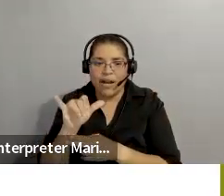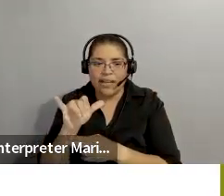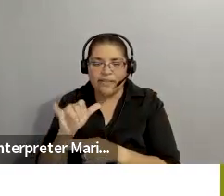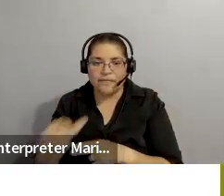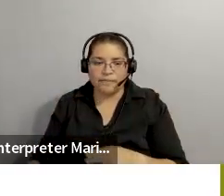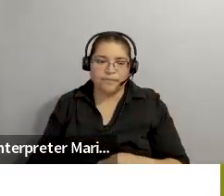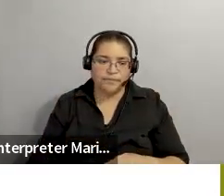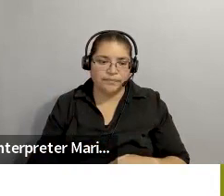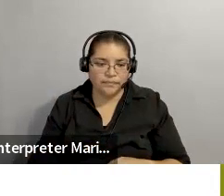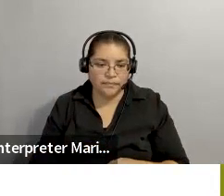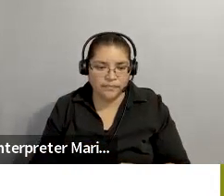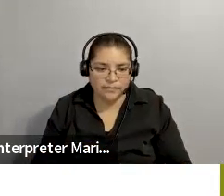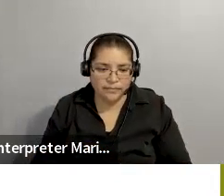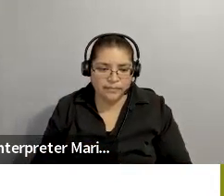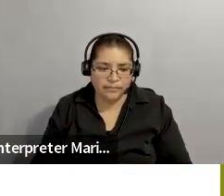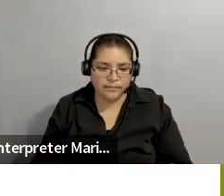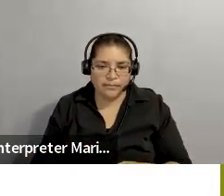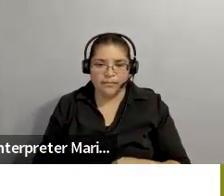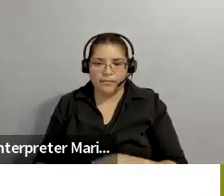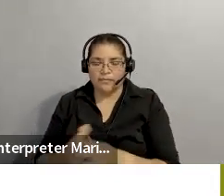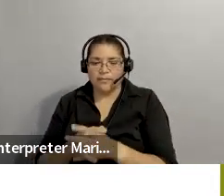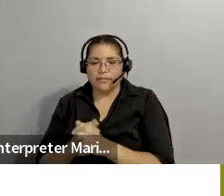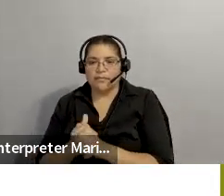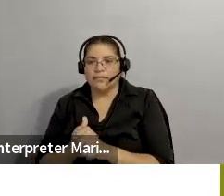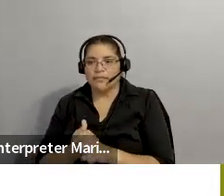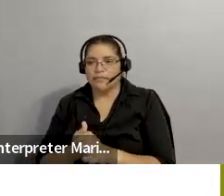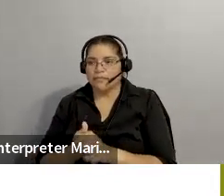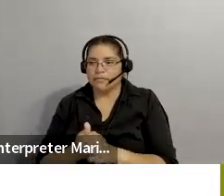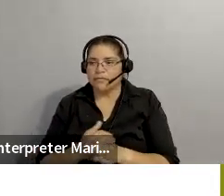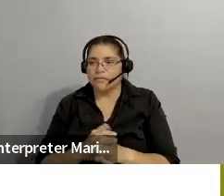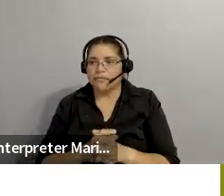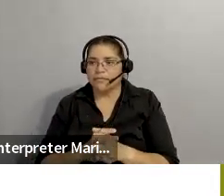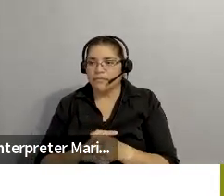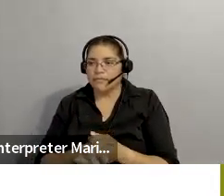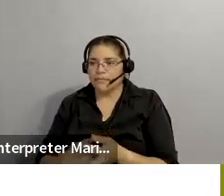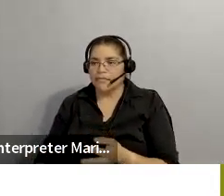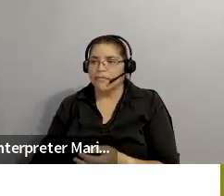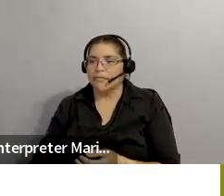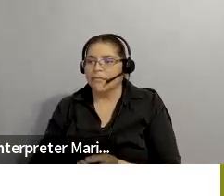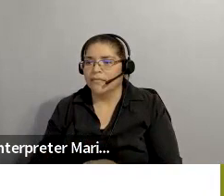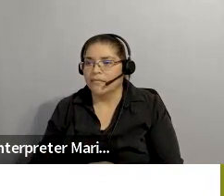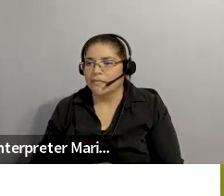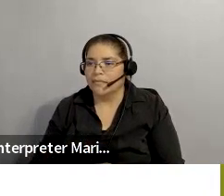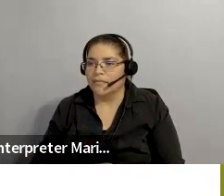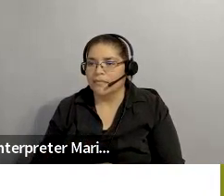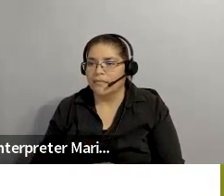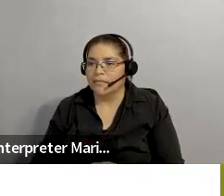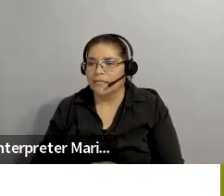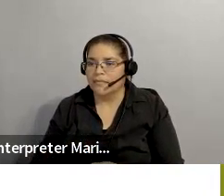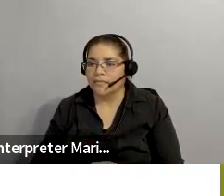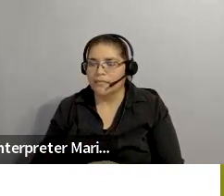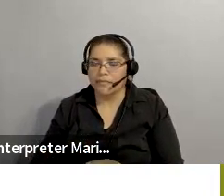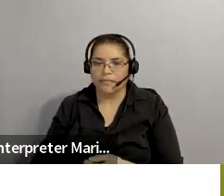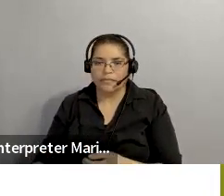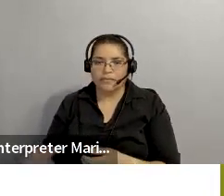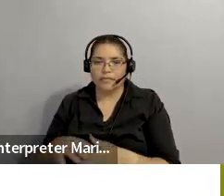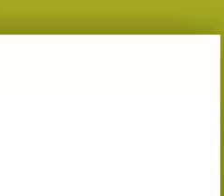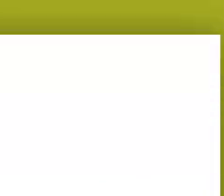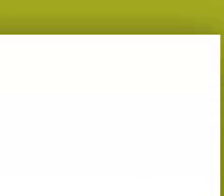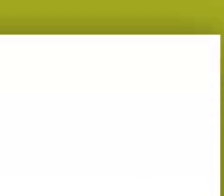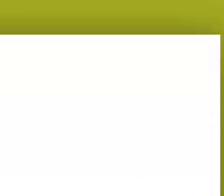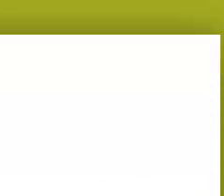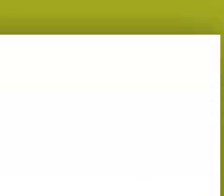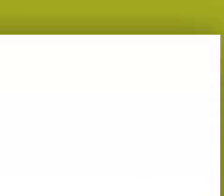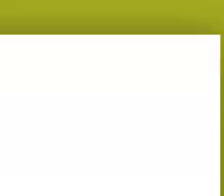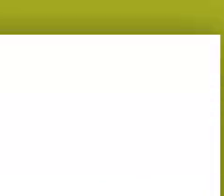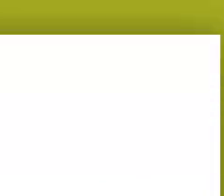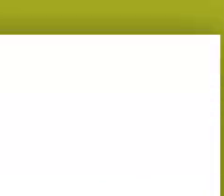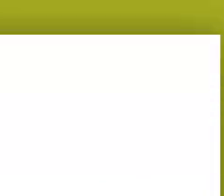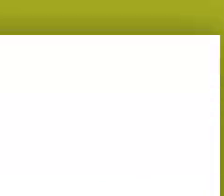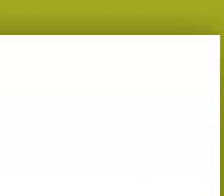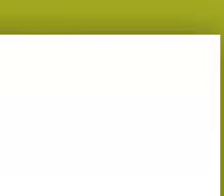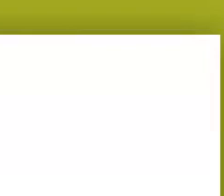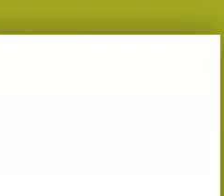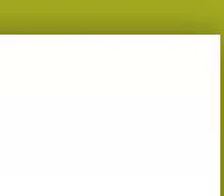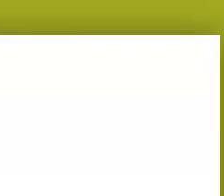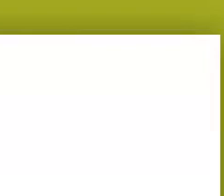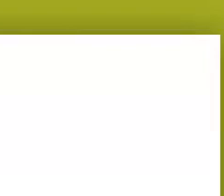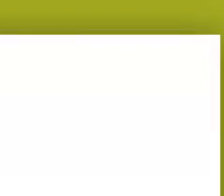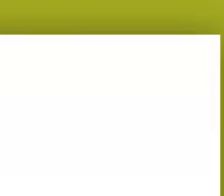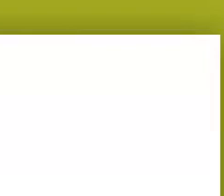: Who is the other interpreter?